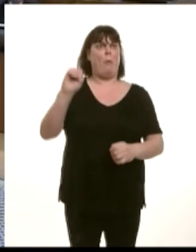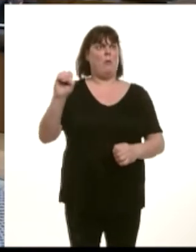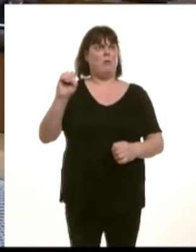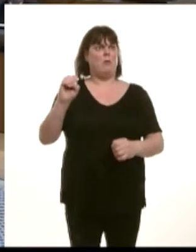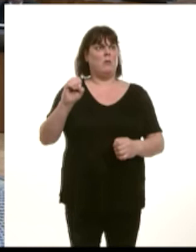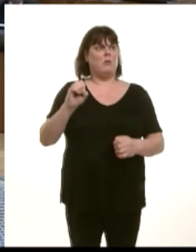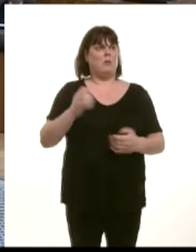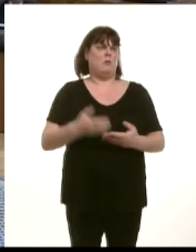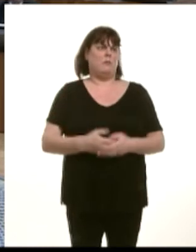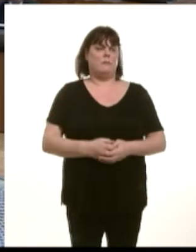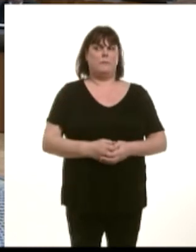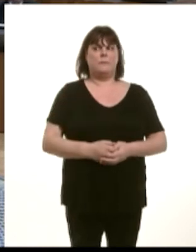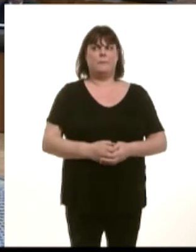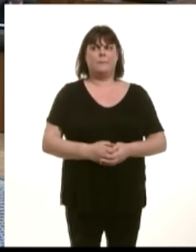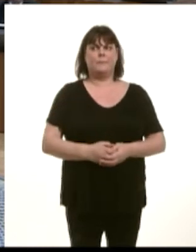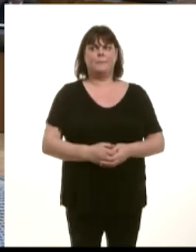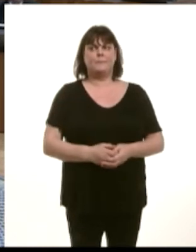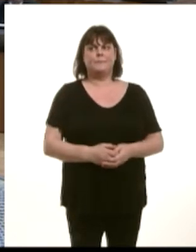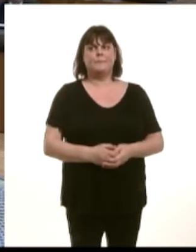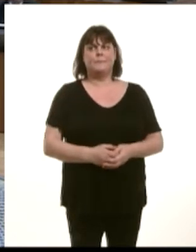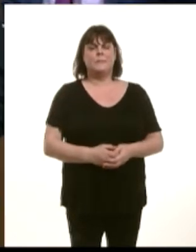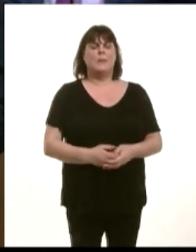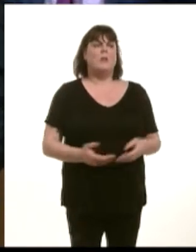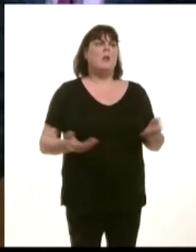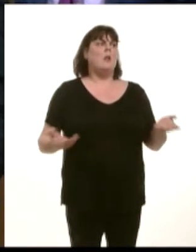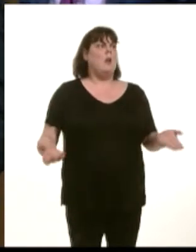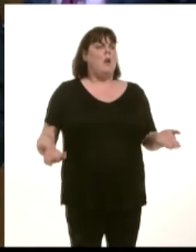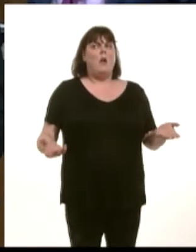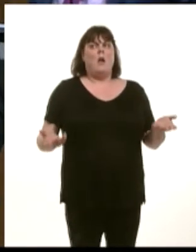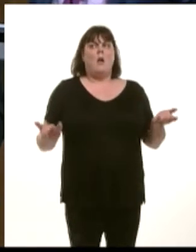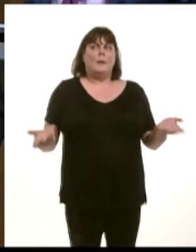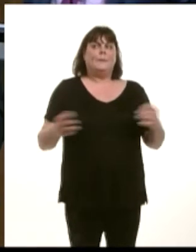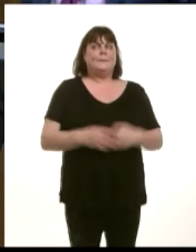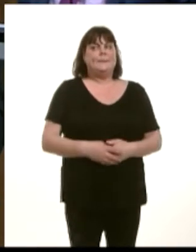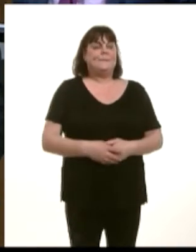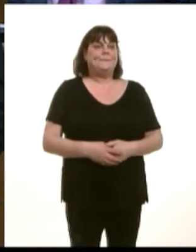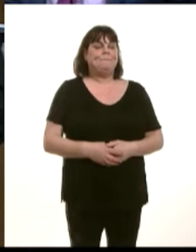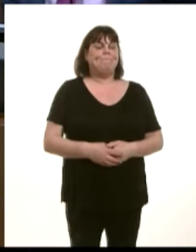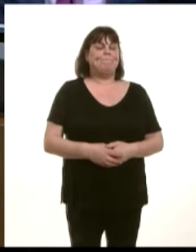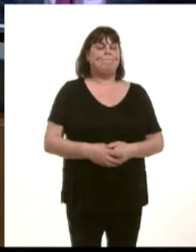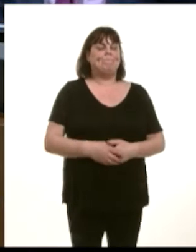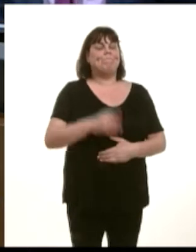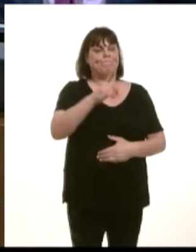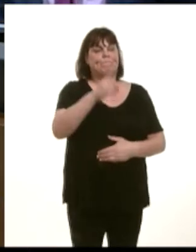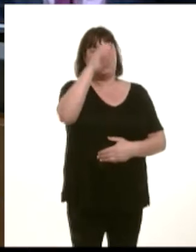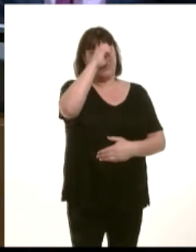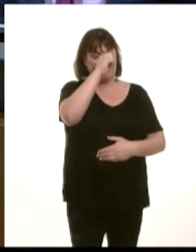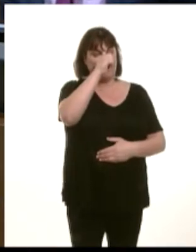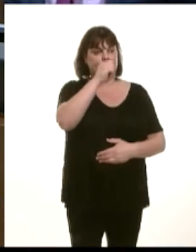Carwyn Jones: Well, first of all, let’s bear in mind that any system that is different